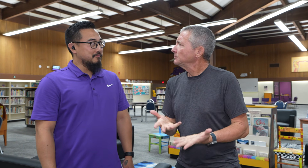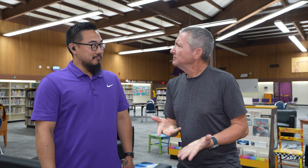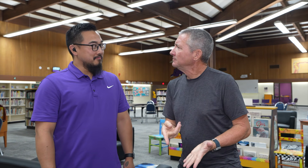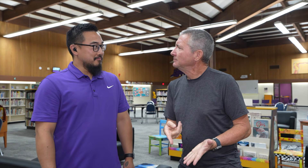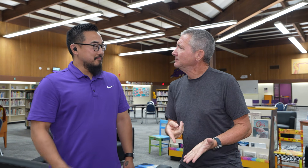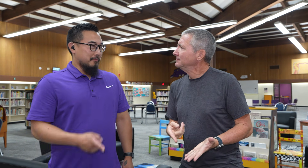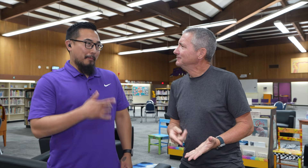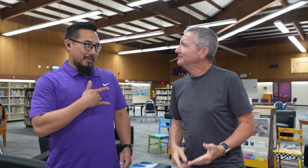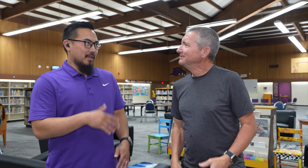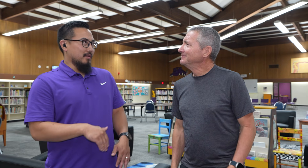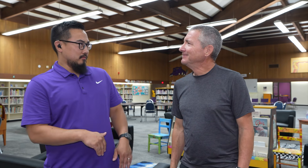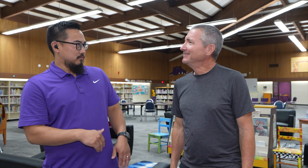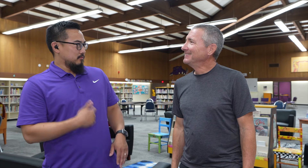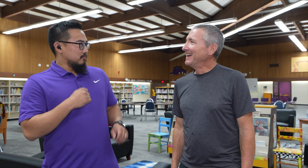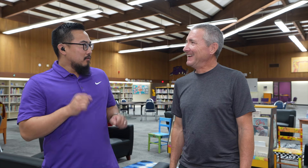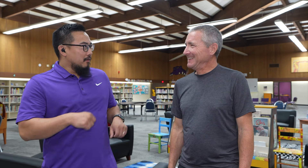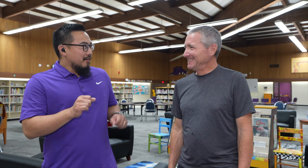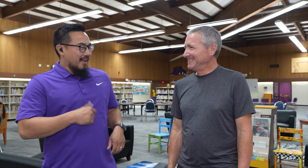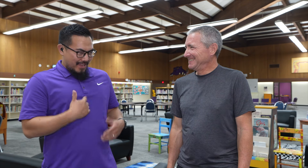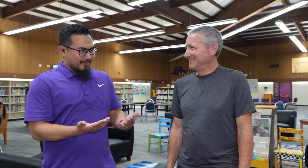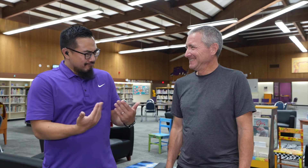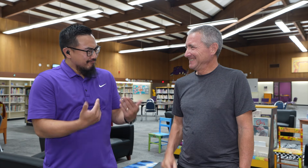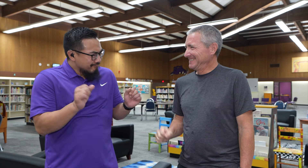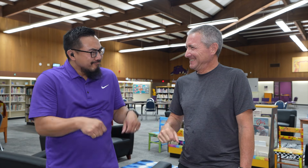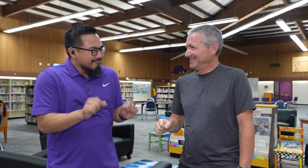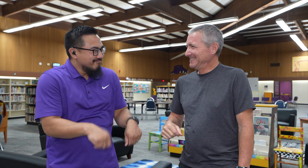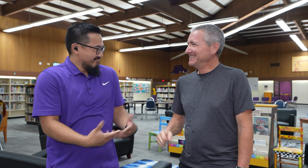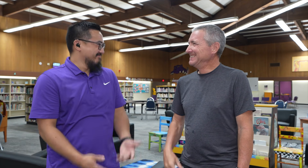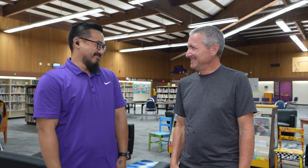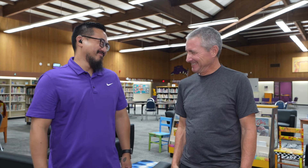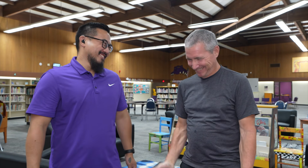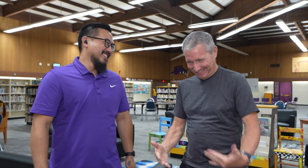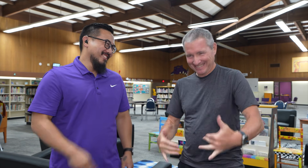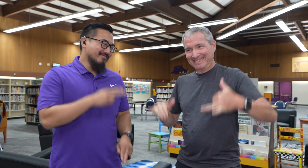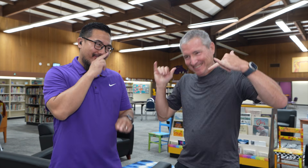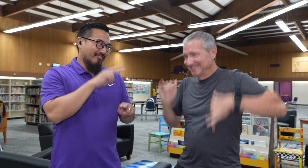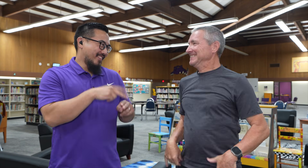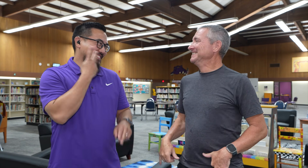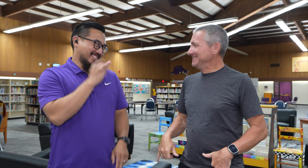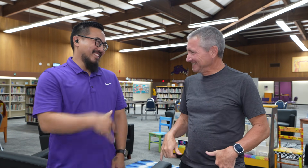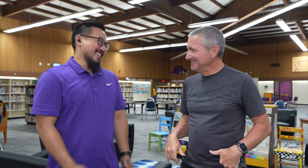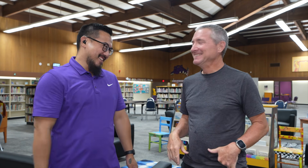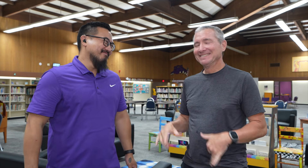I remind them they are capable of anything, even as deaf individuals! It’s fun to see their growth.